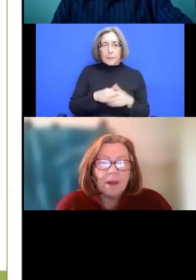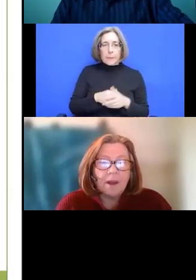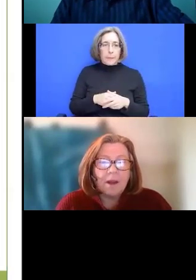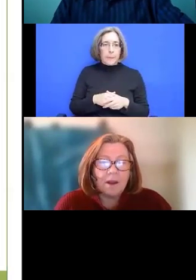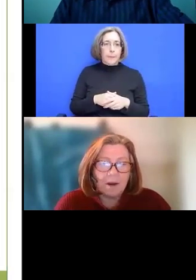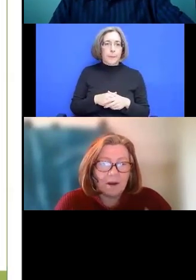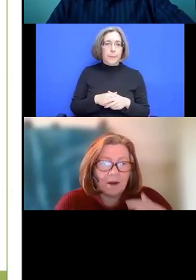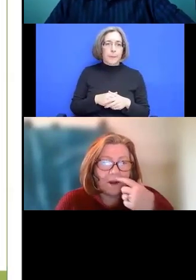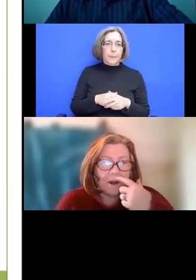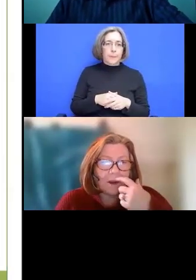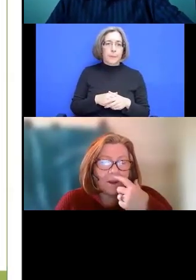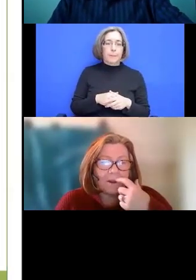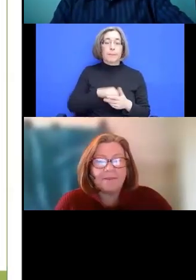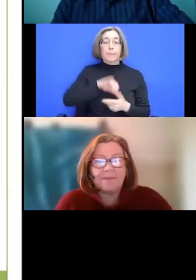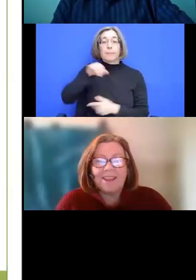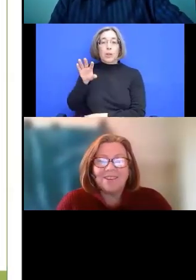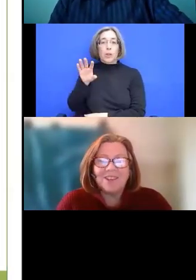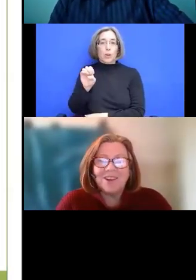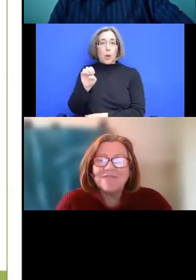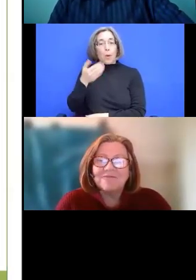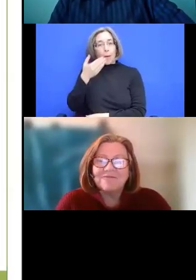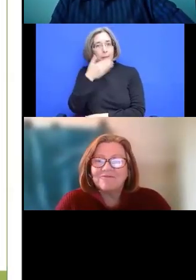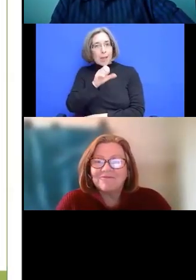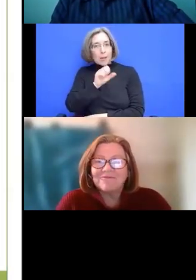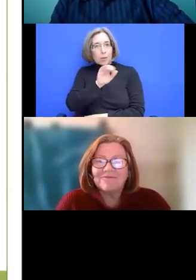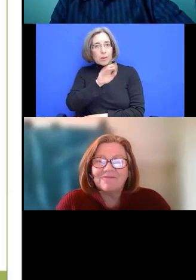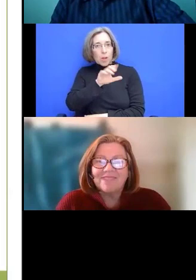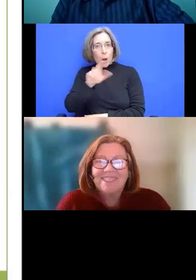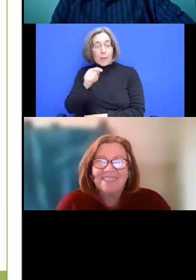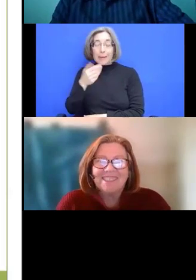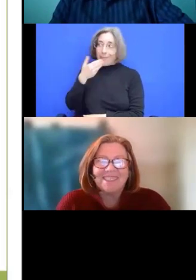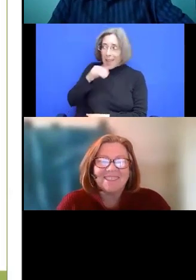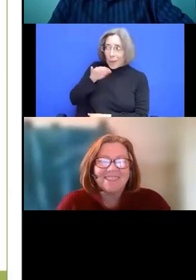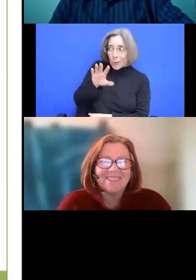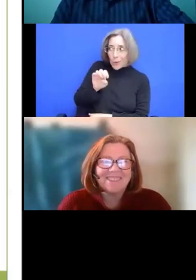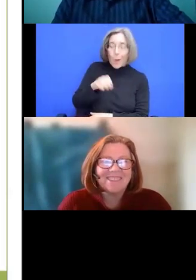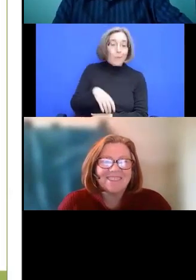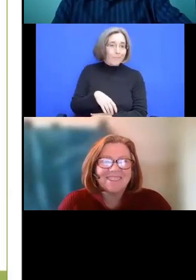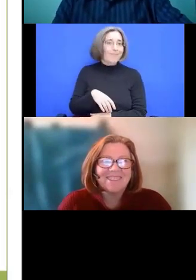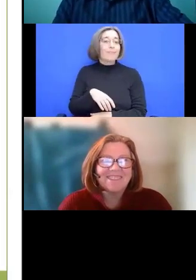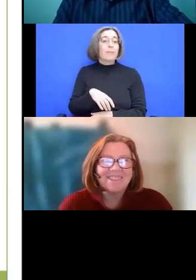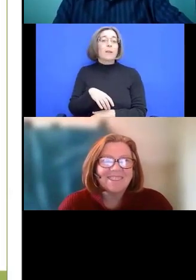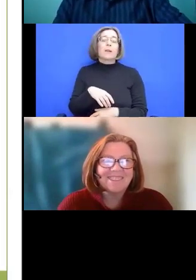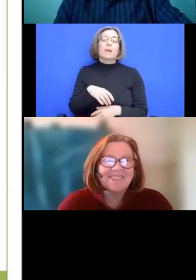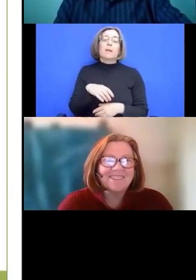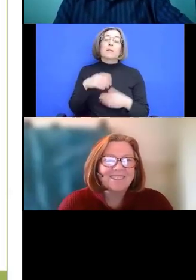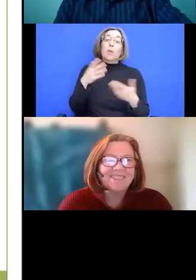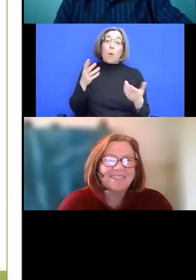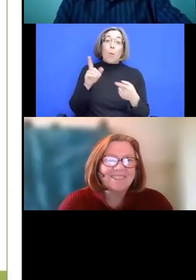Joe Schumaker: Okay, thank you, Scarlett. Scarlett Gibb: Thank you, Joe. Joe Schumaker: So one of the things that happens here is when you log into eRA Commons,